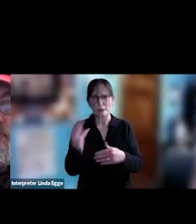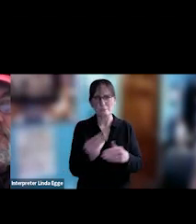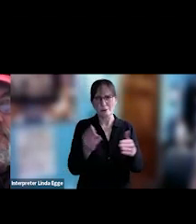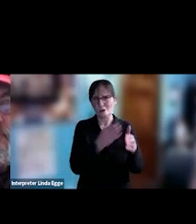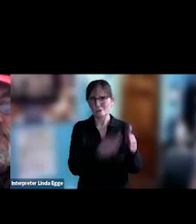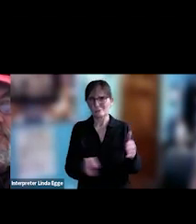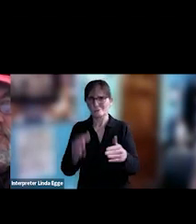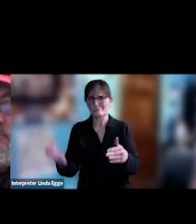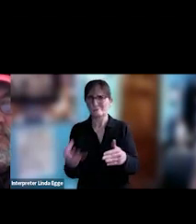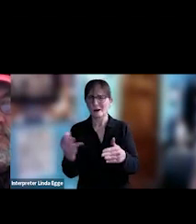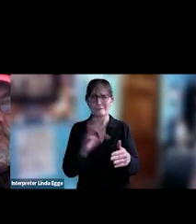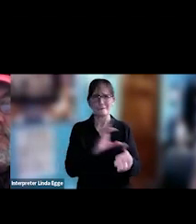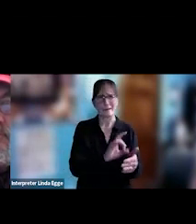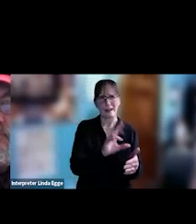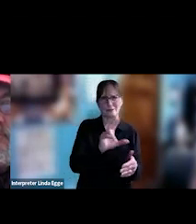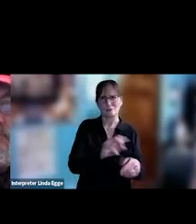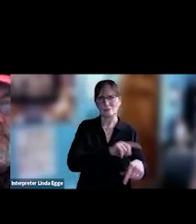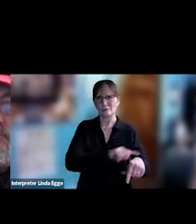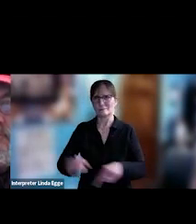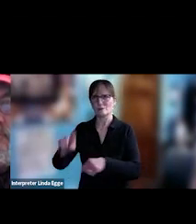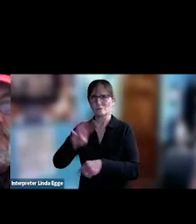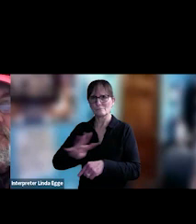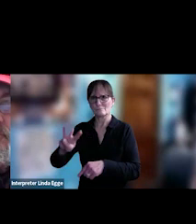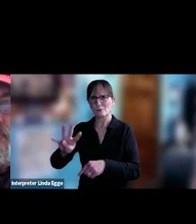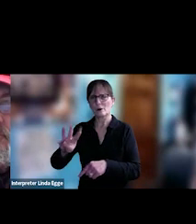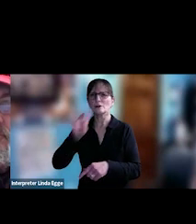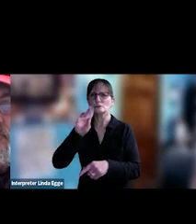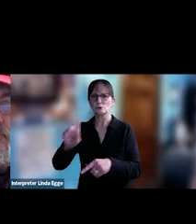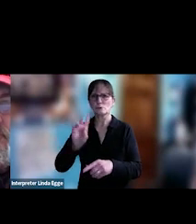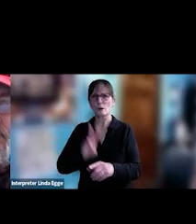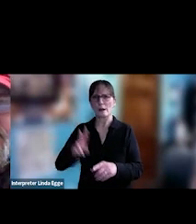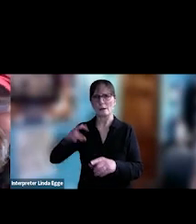from 8:30 to 4 to apply for Medicaid and for food stamps.